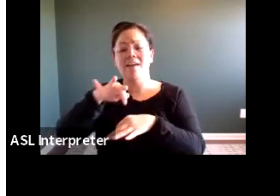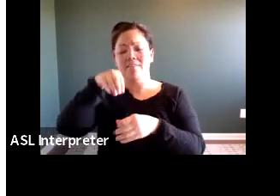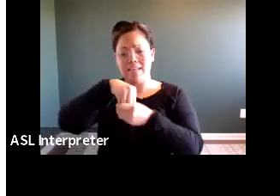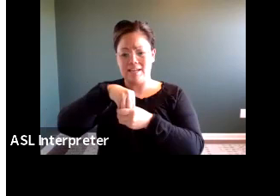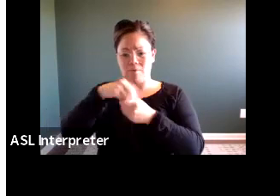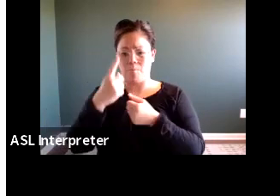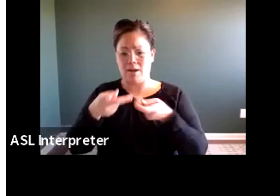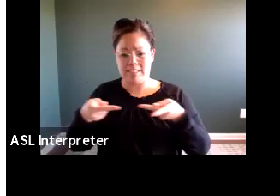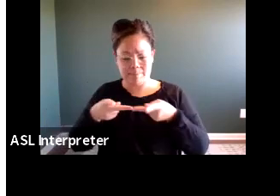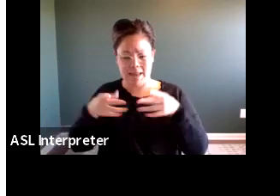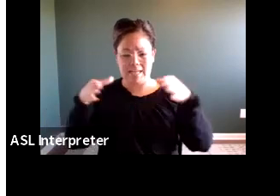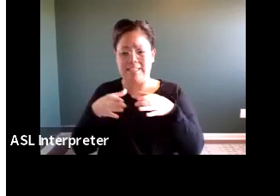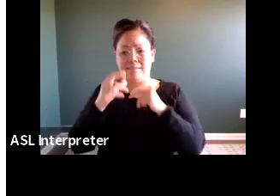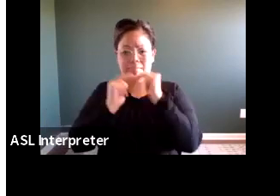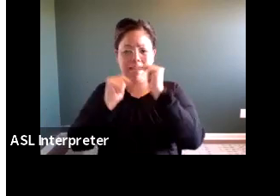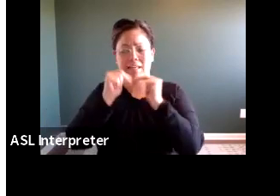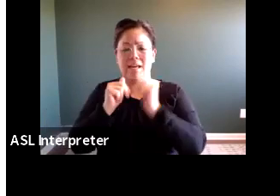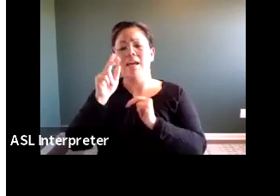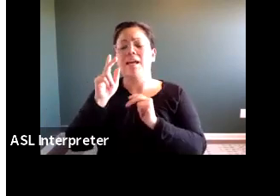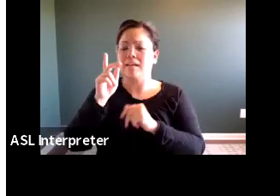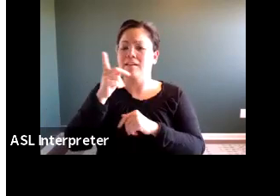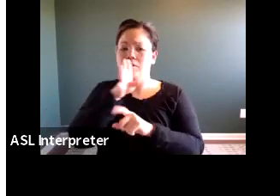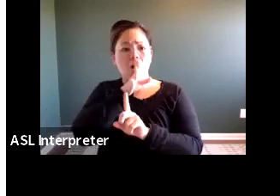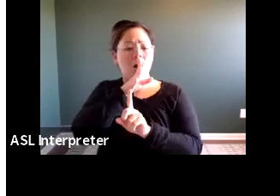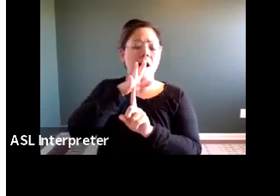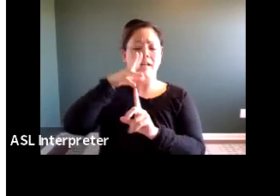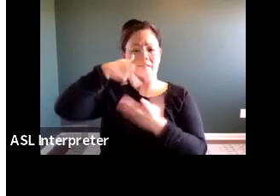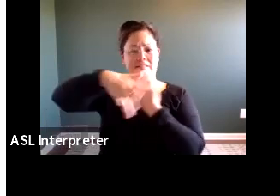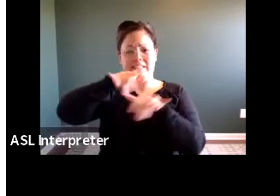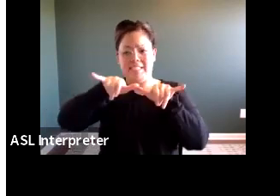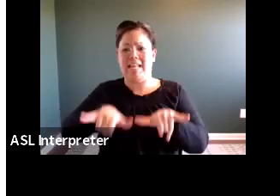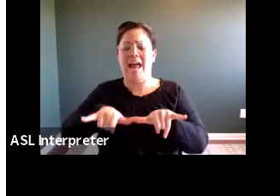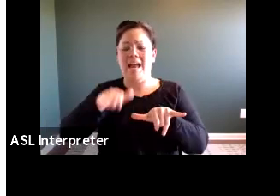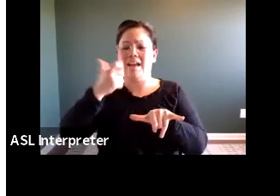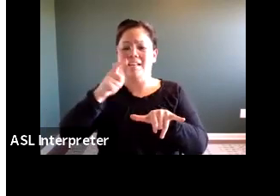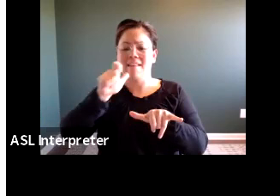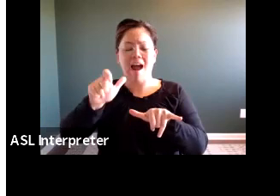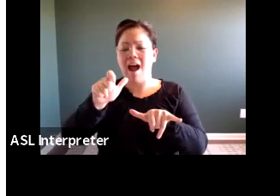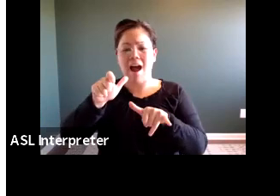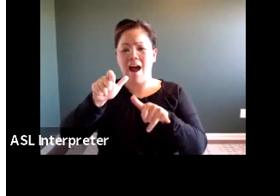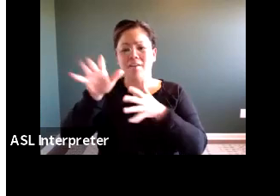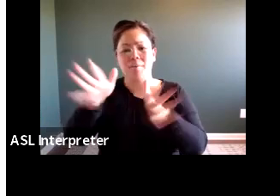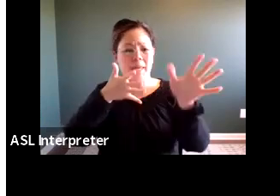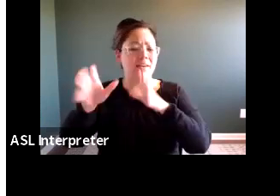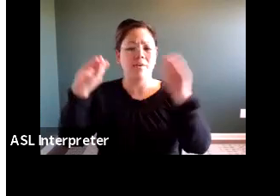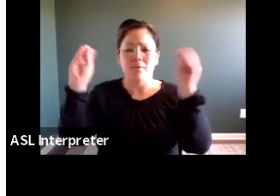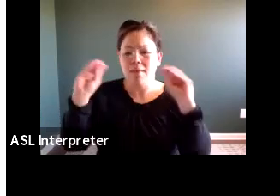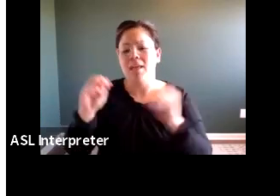where people have contracted the virus at outdoor events. So if we're standing face to face and talking for a prolonged period of time,